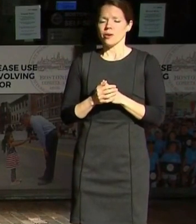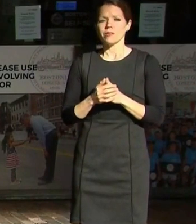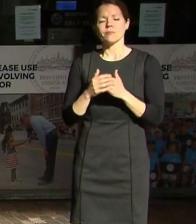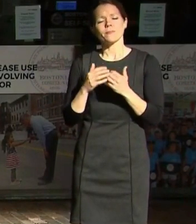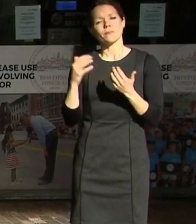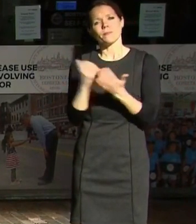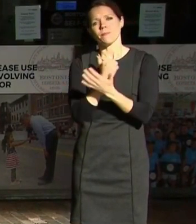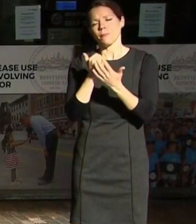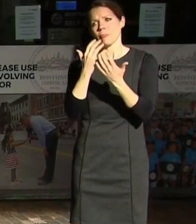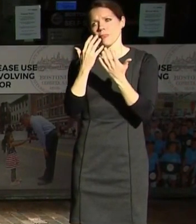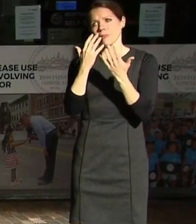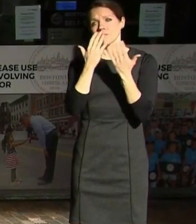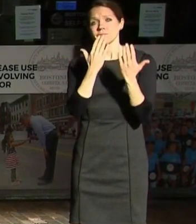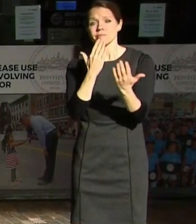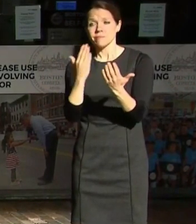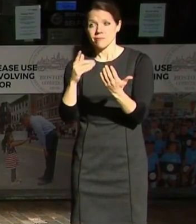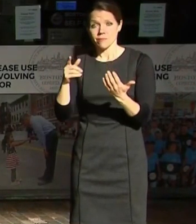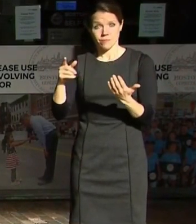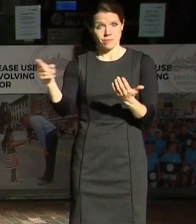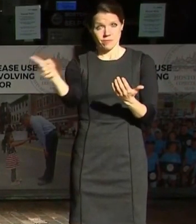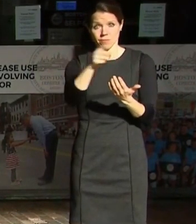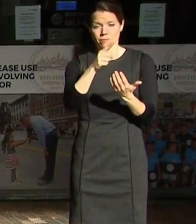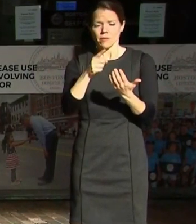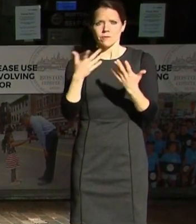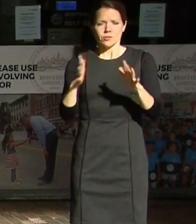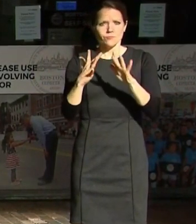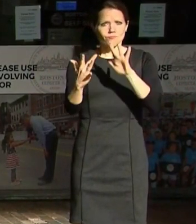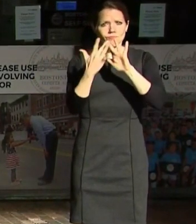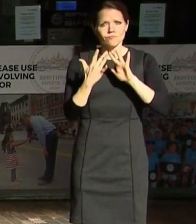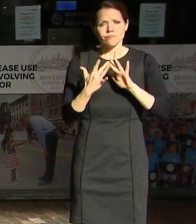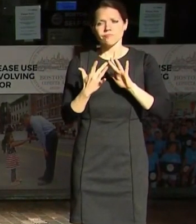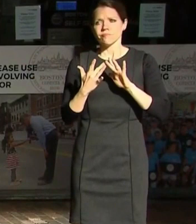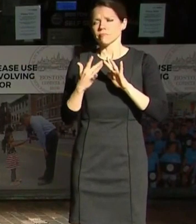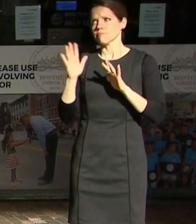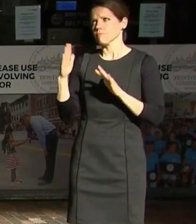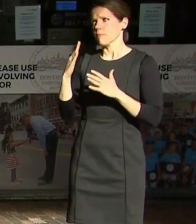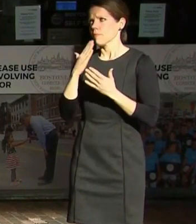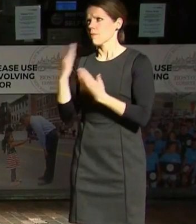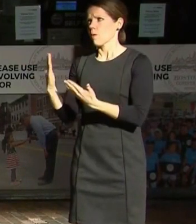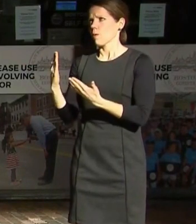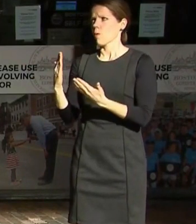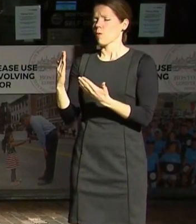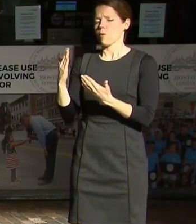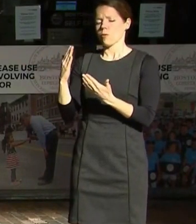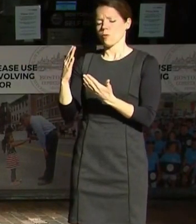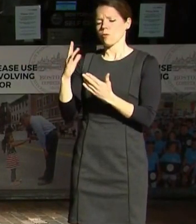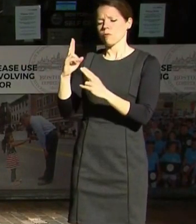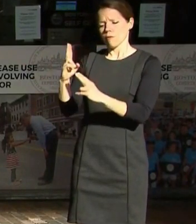CHILDREN AND GRANDCHILD AND SIBLINGS. AND OF COURSE OUR FAMILY OF BLUE AND FIRST RESPONDERS.